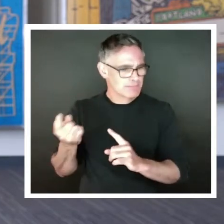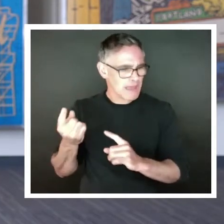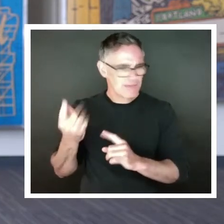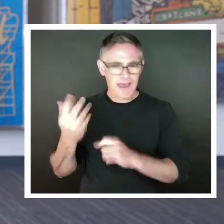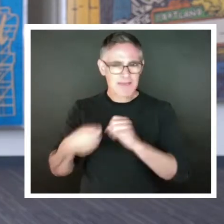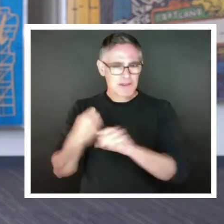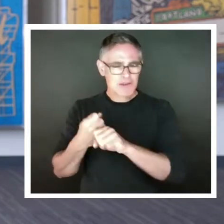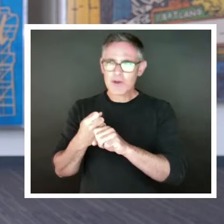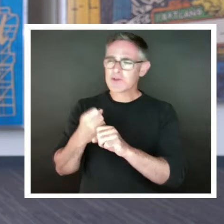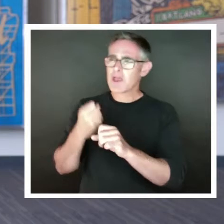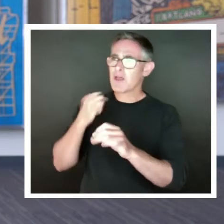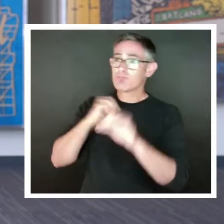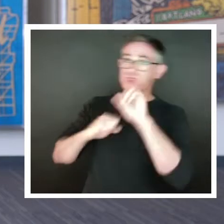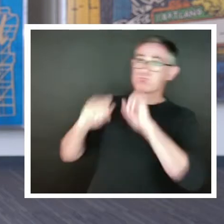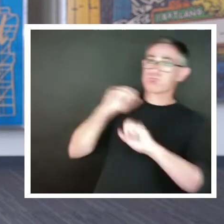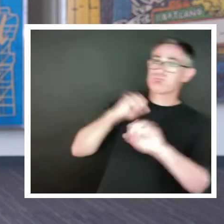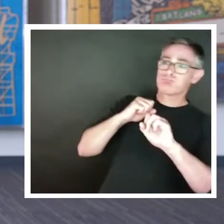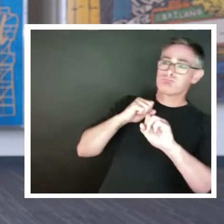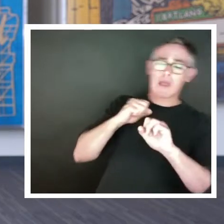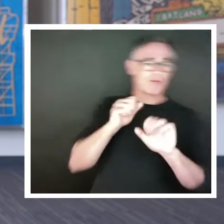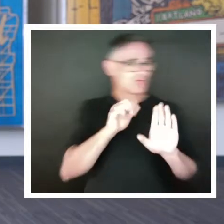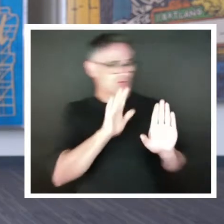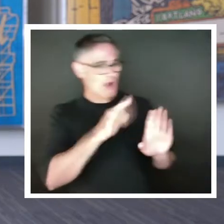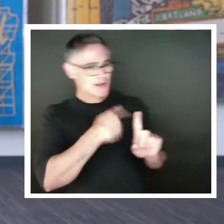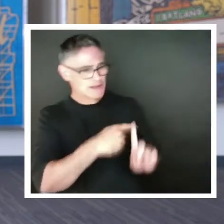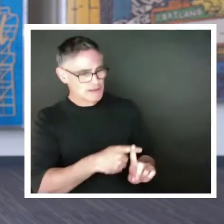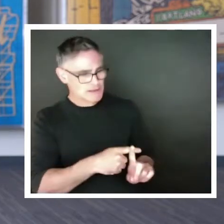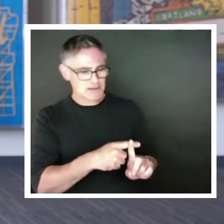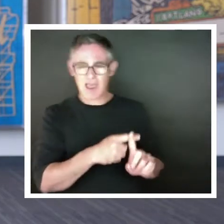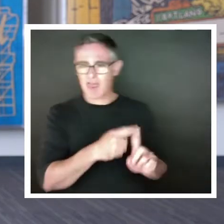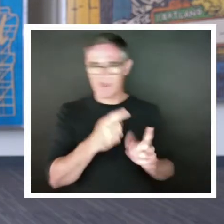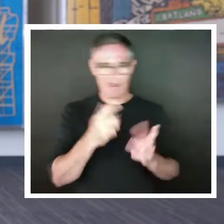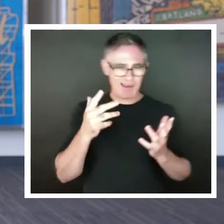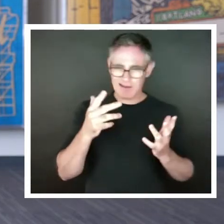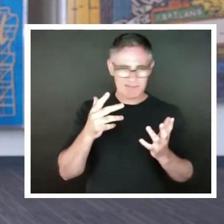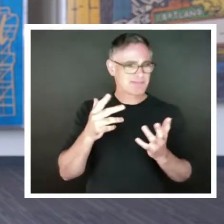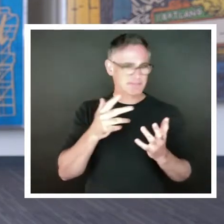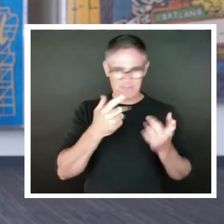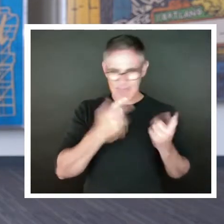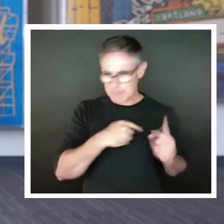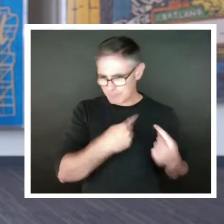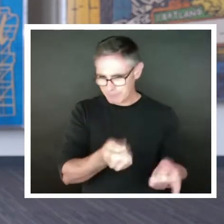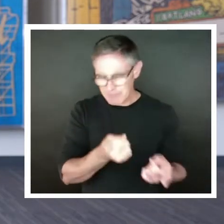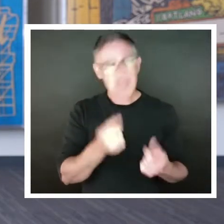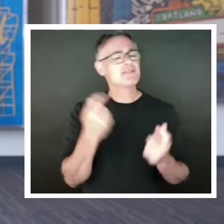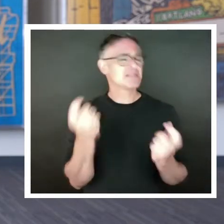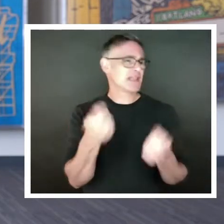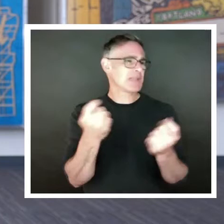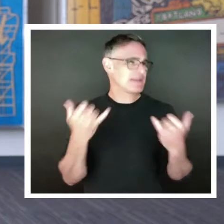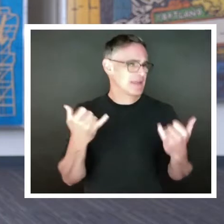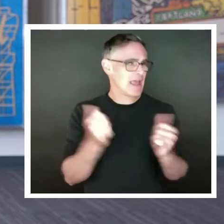that has led to this moment and celebrate, whether you're with family, friends, or alone. We did it.